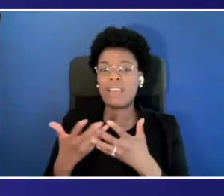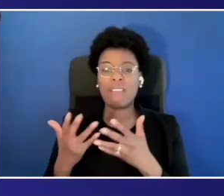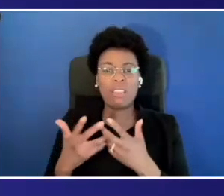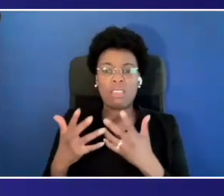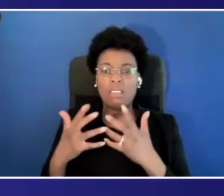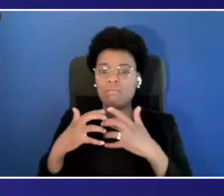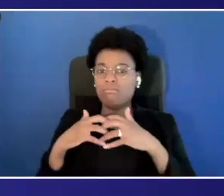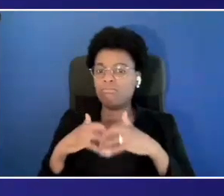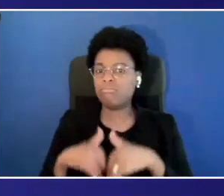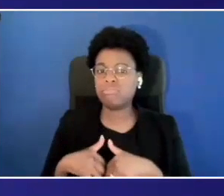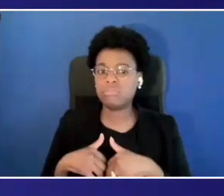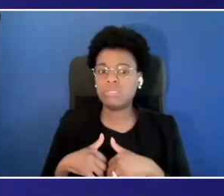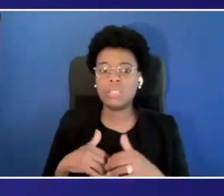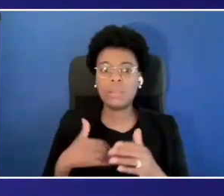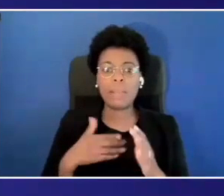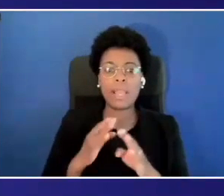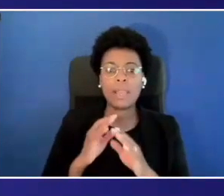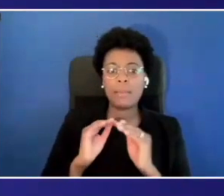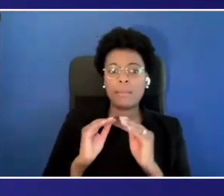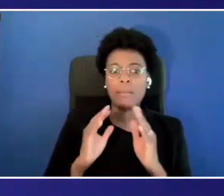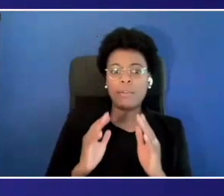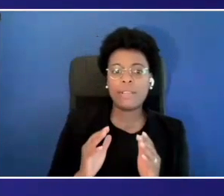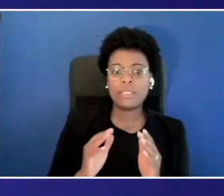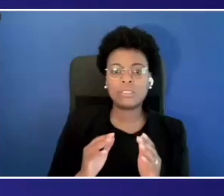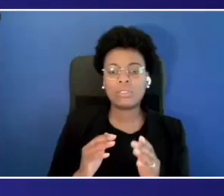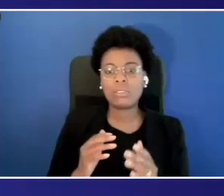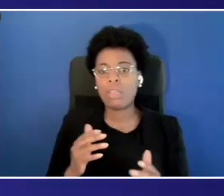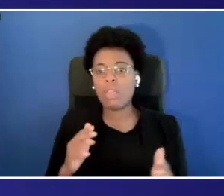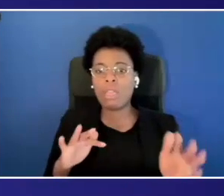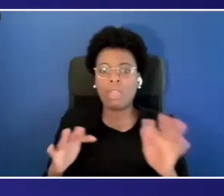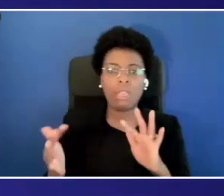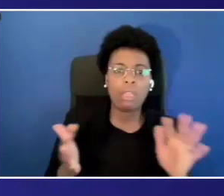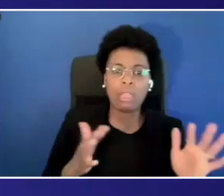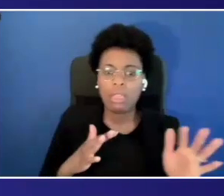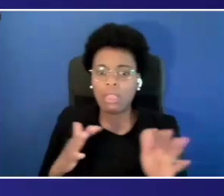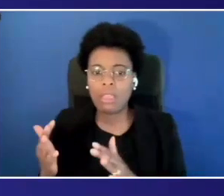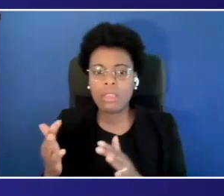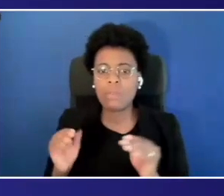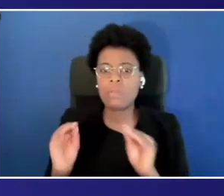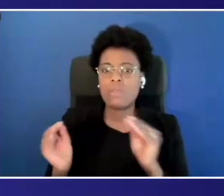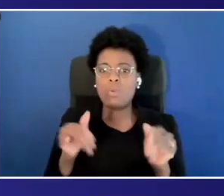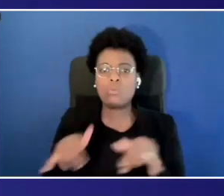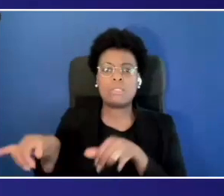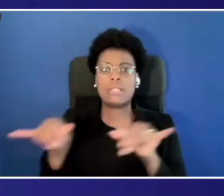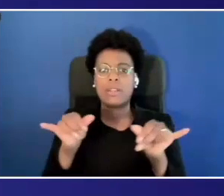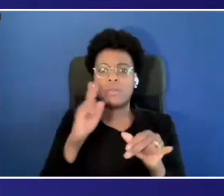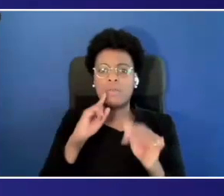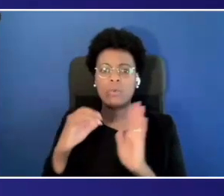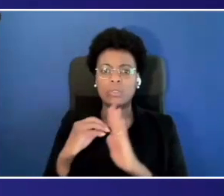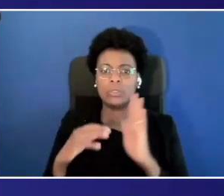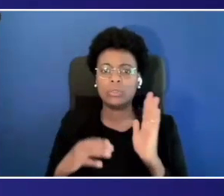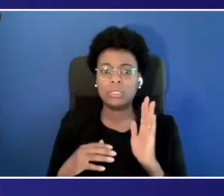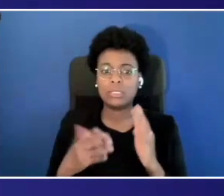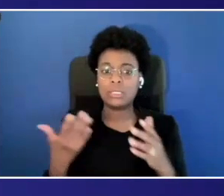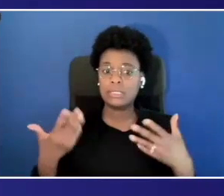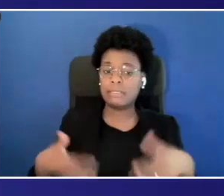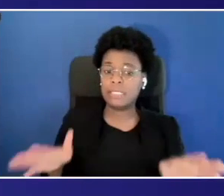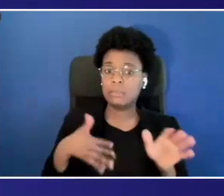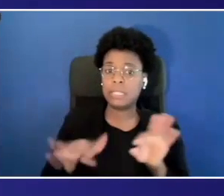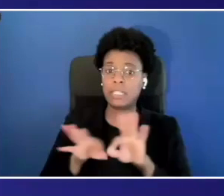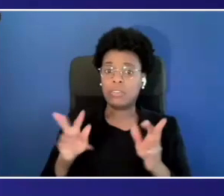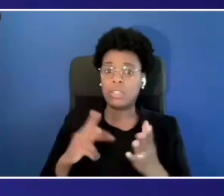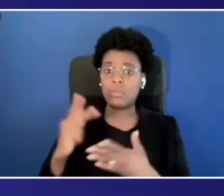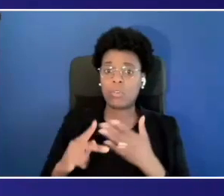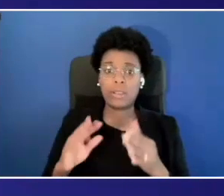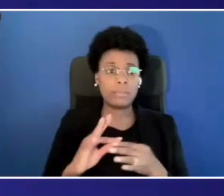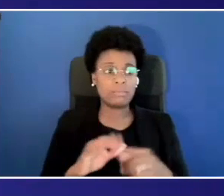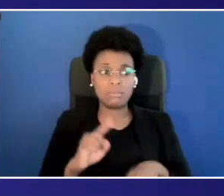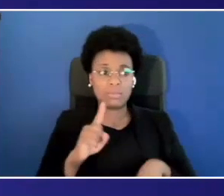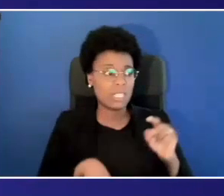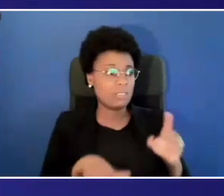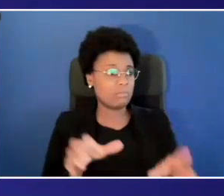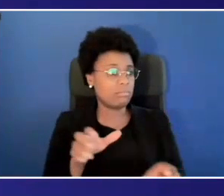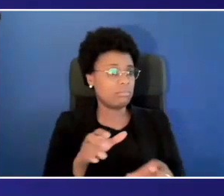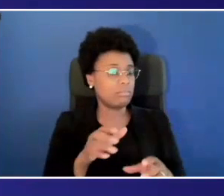It was obvious that there were no standard set for students. I said near the end of my degree program, I was informed that I wasn't eligible to take out any more federal student loans.